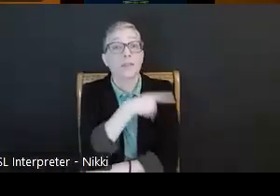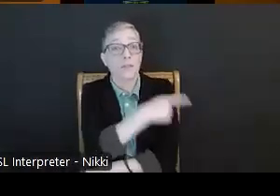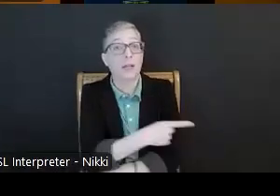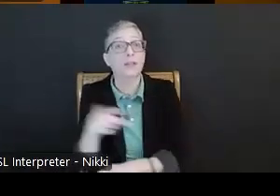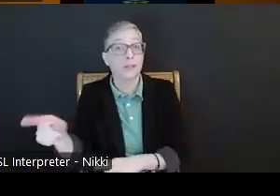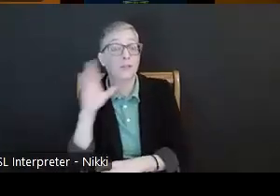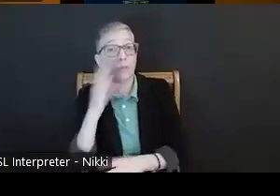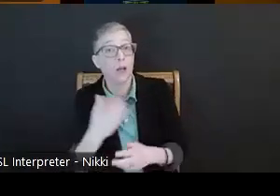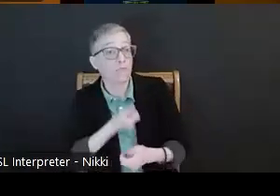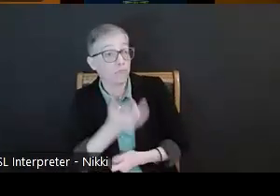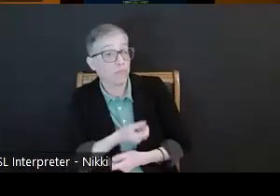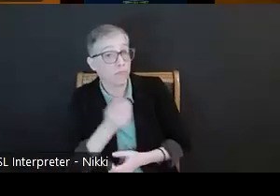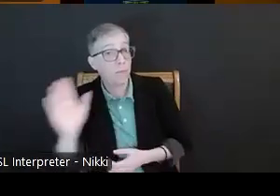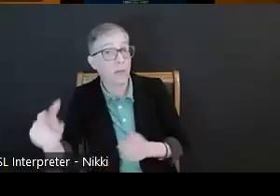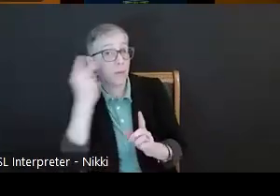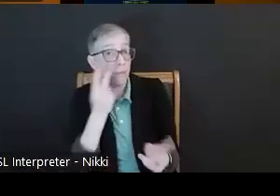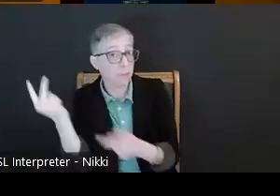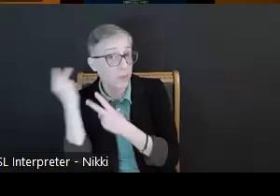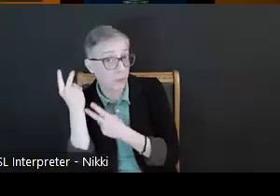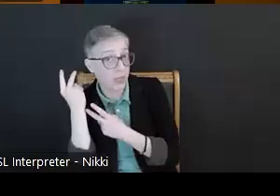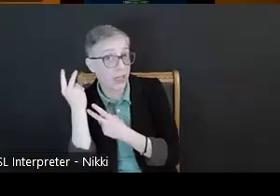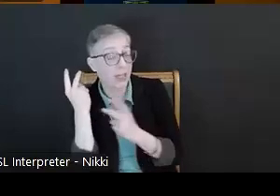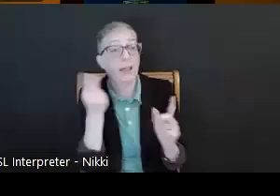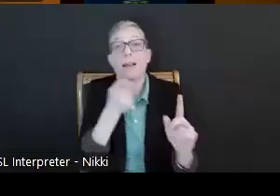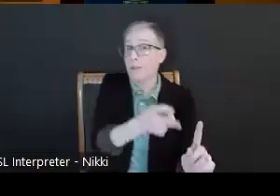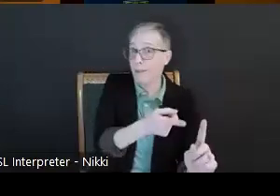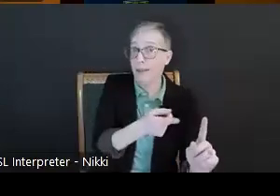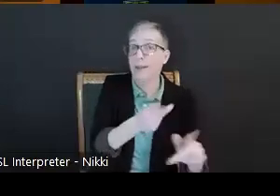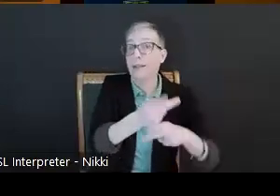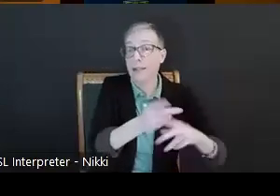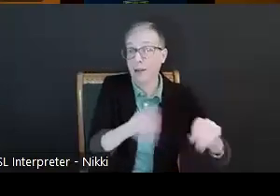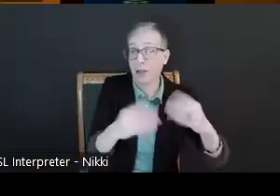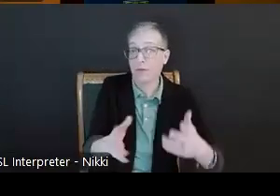the caregiver would have a chance to share from their own life experience as well um and then